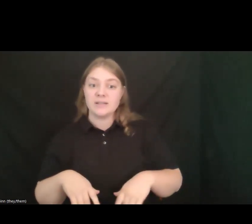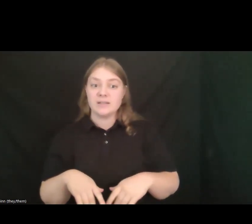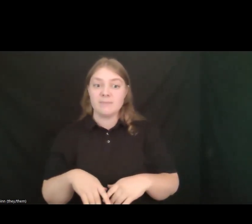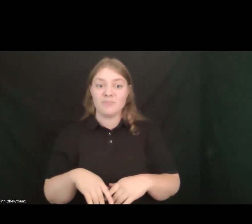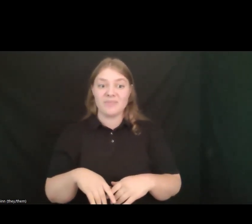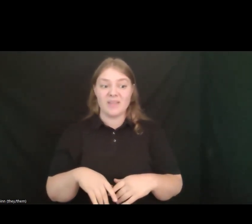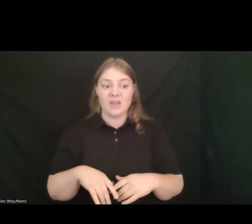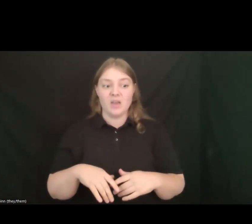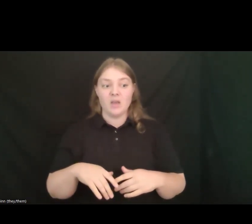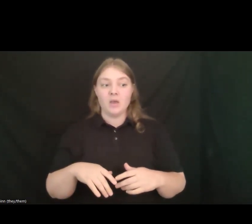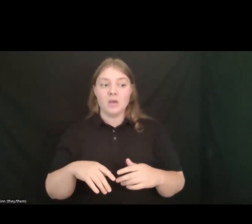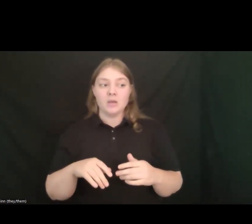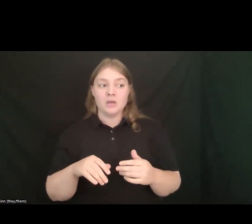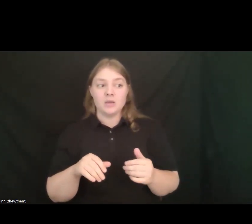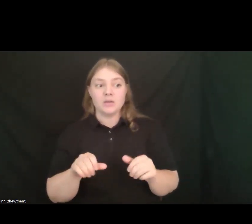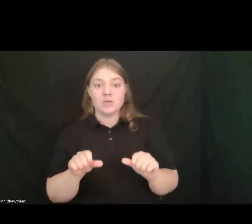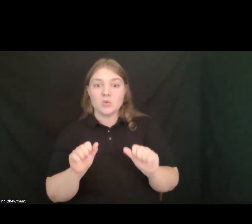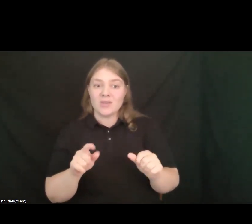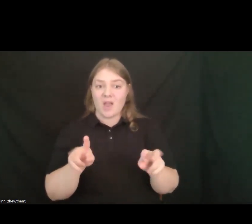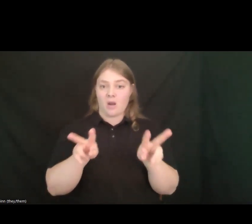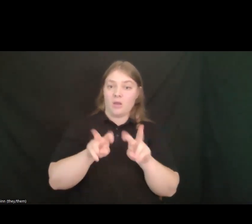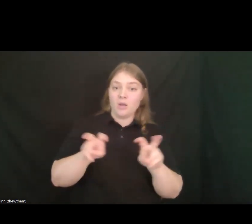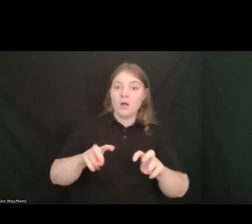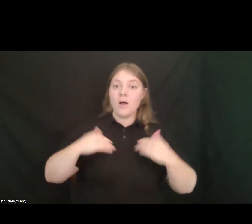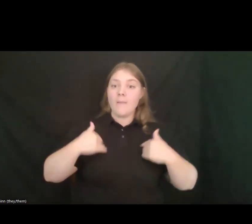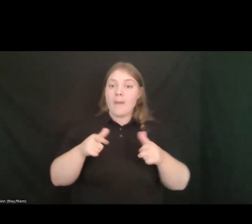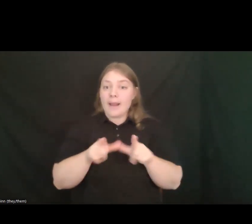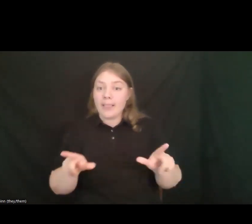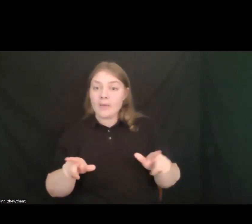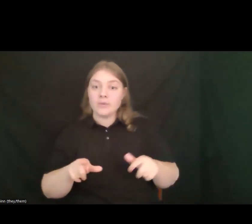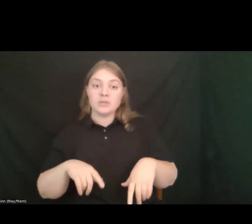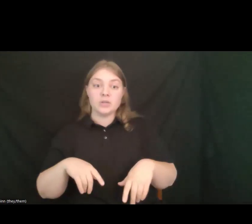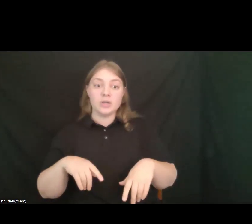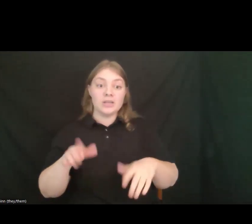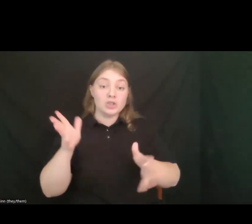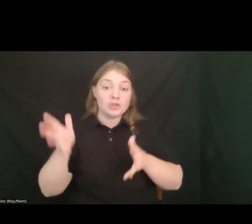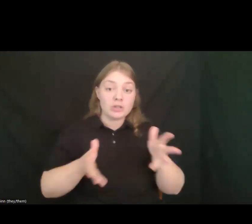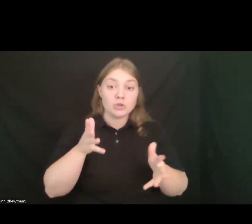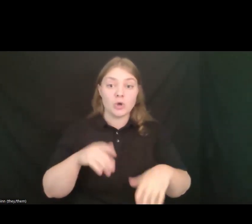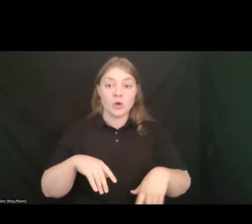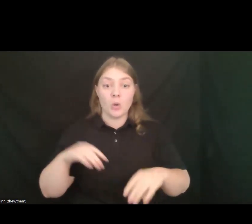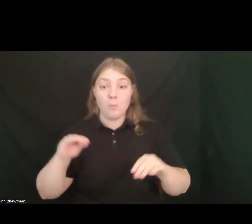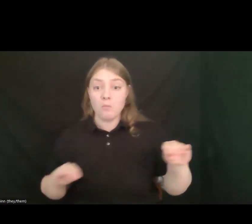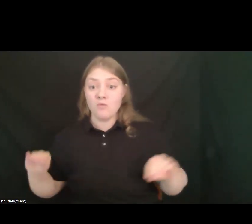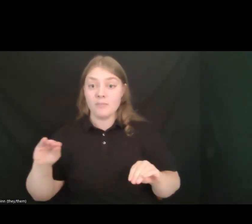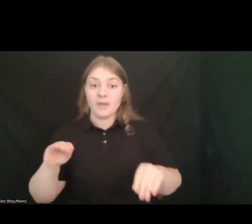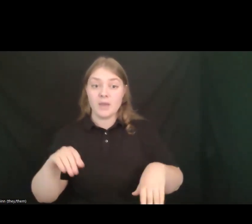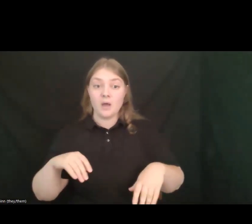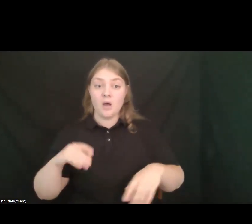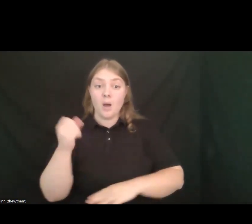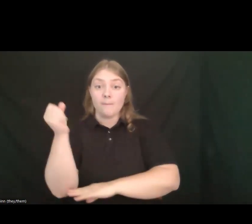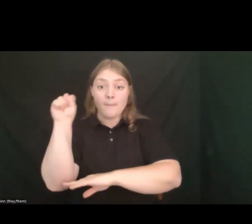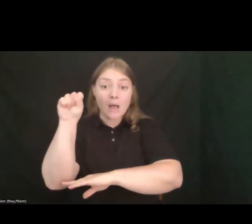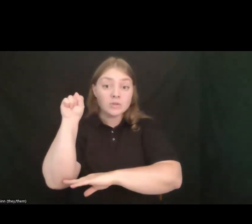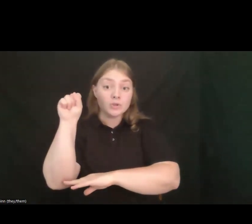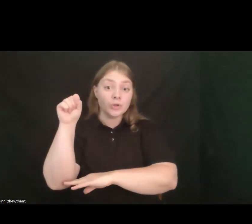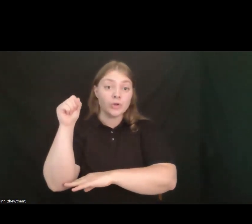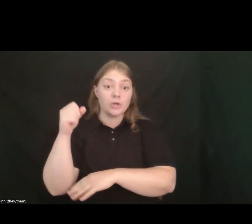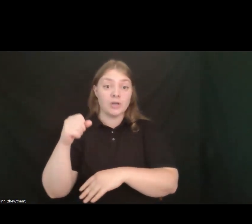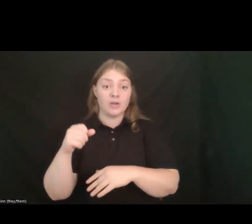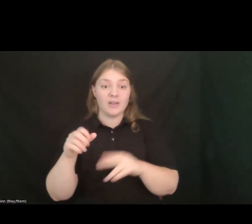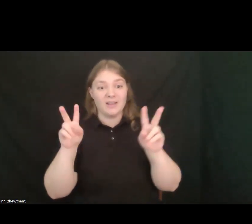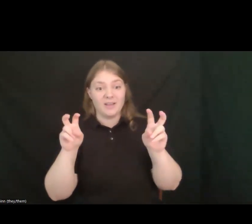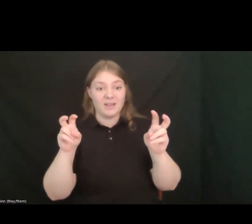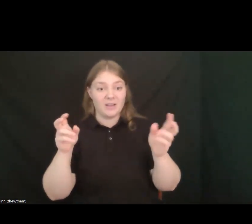language or gesture or a movement or a posture or um um the body gives a there's a book out